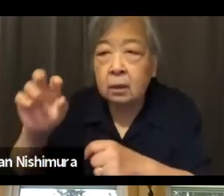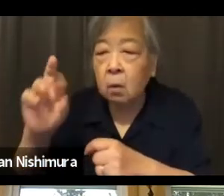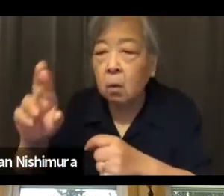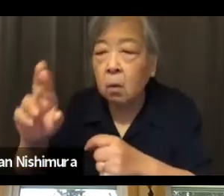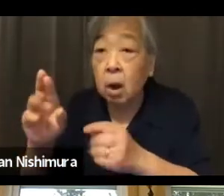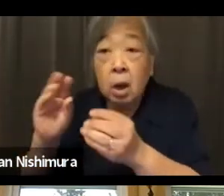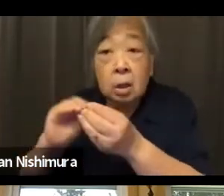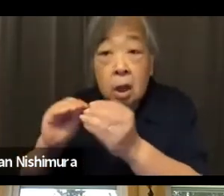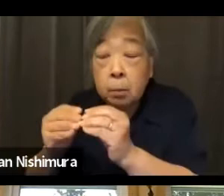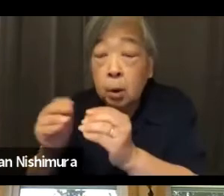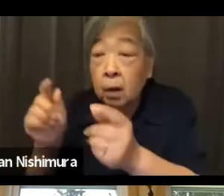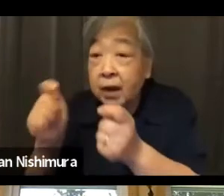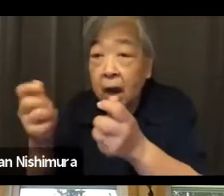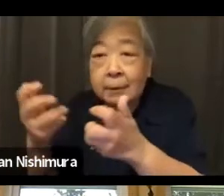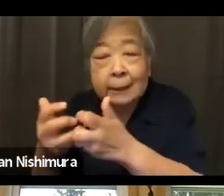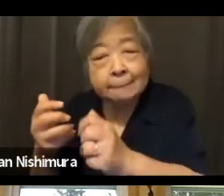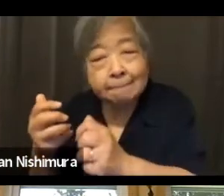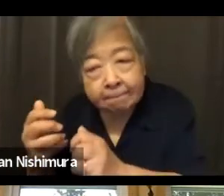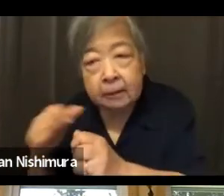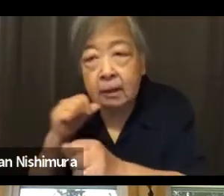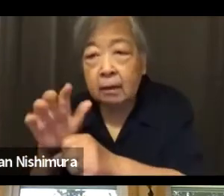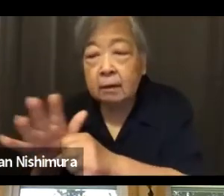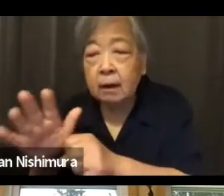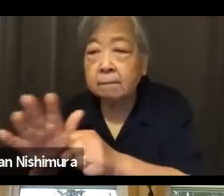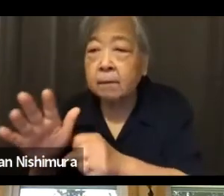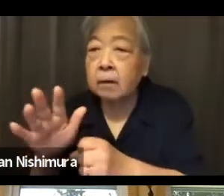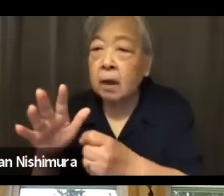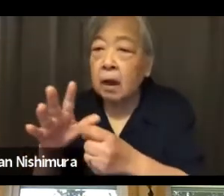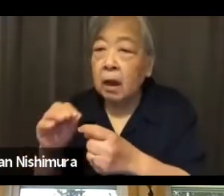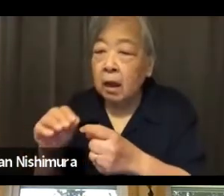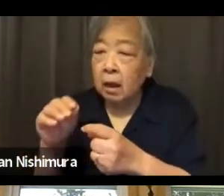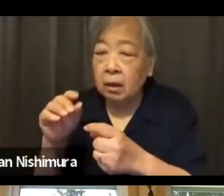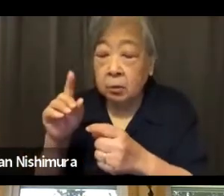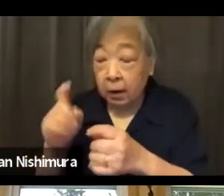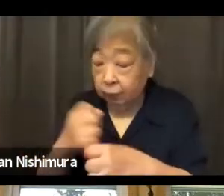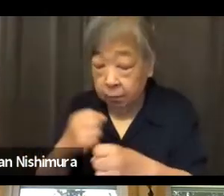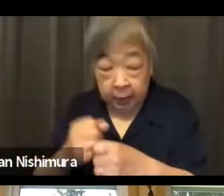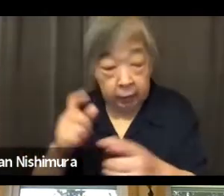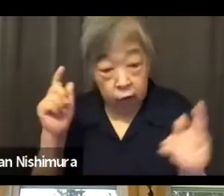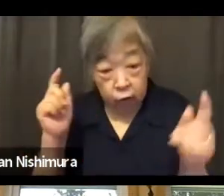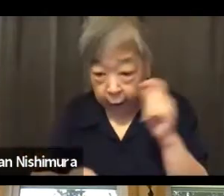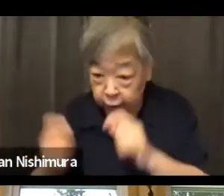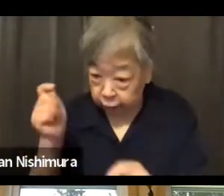and that would also be considered, and then changes would be made and a mobility transport